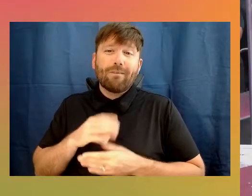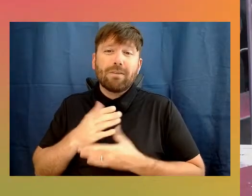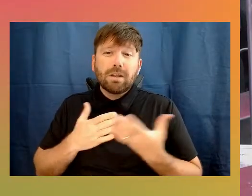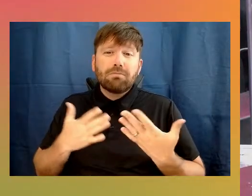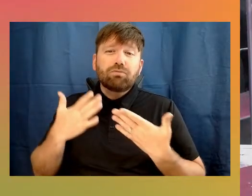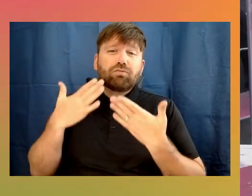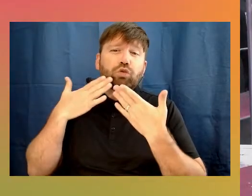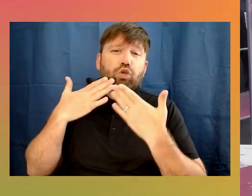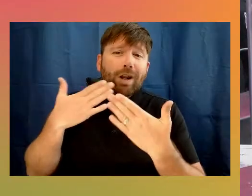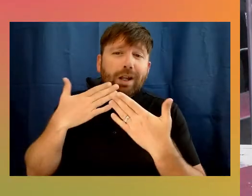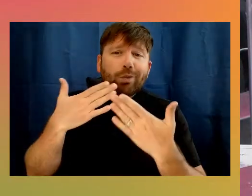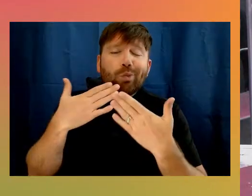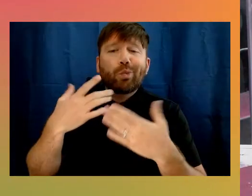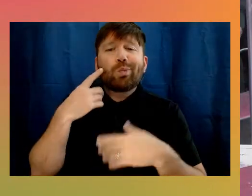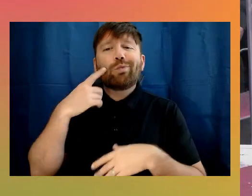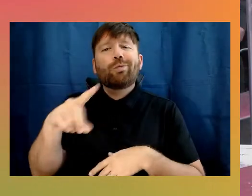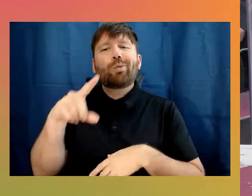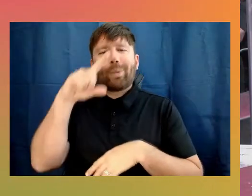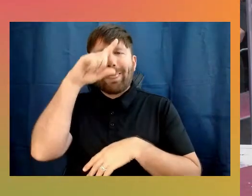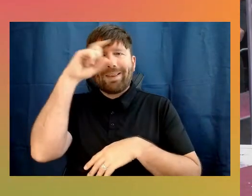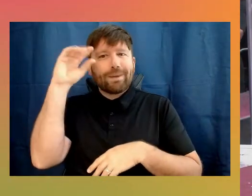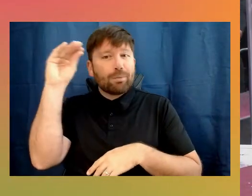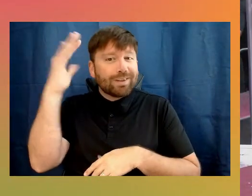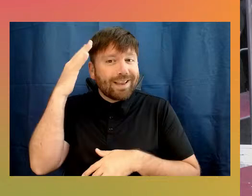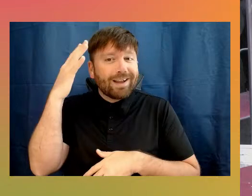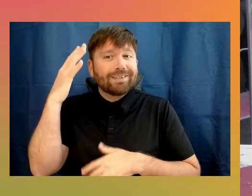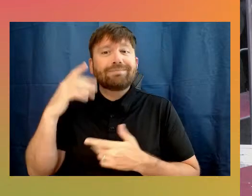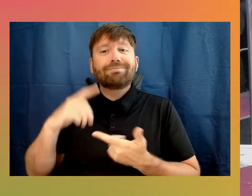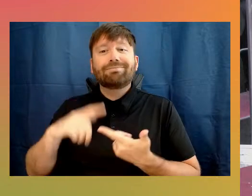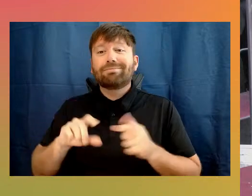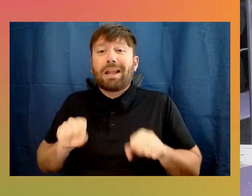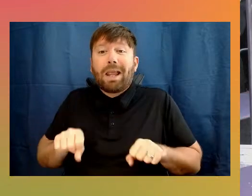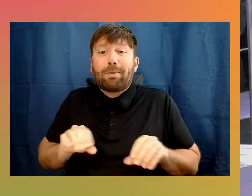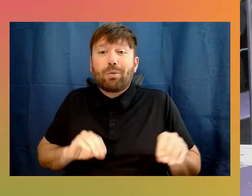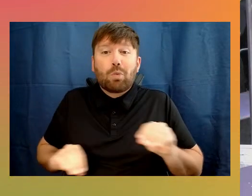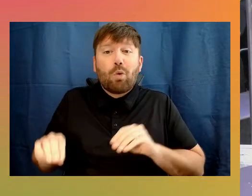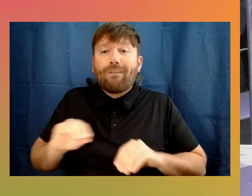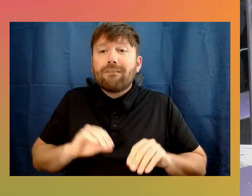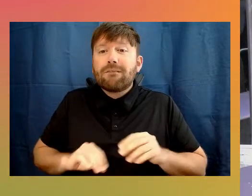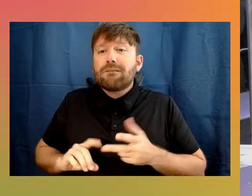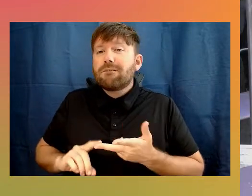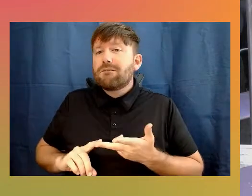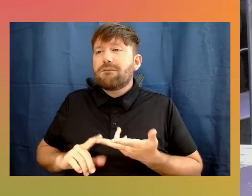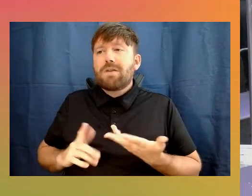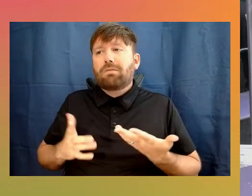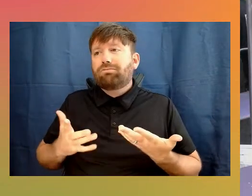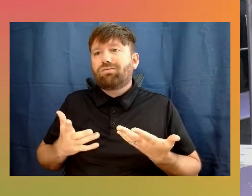INTENTION IS. MAYBE WEAVE IN A BIT OF GRATITUDE.